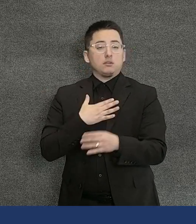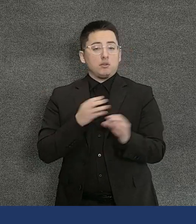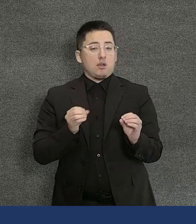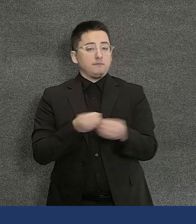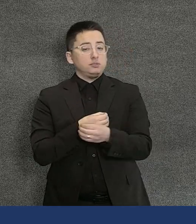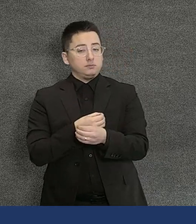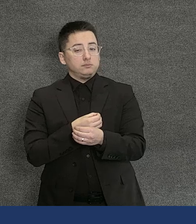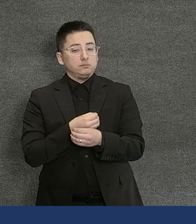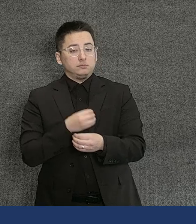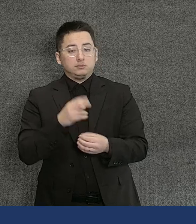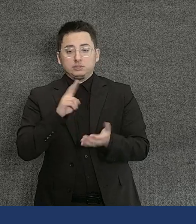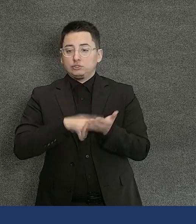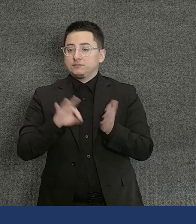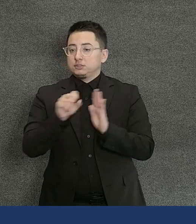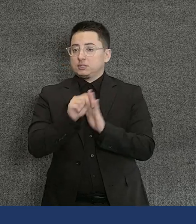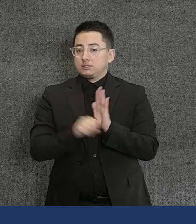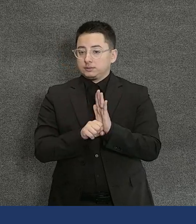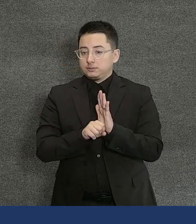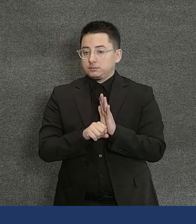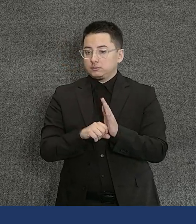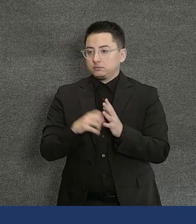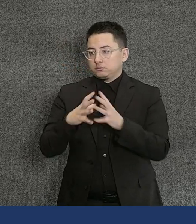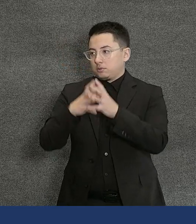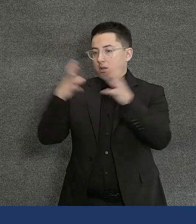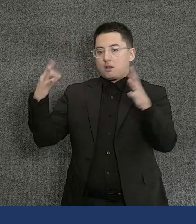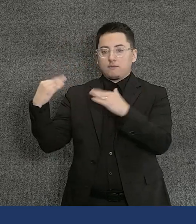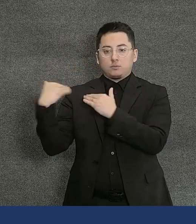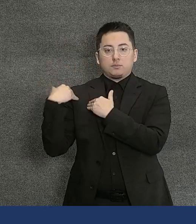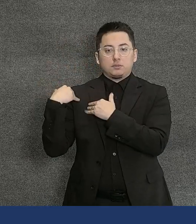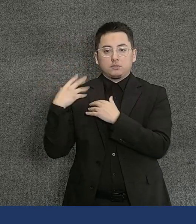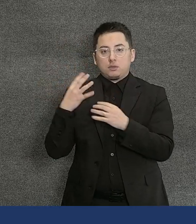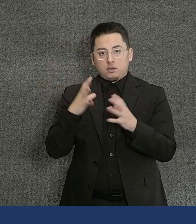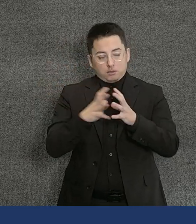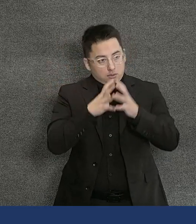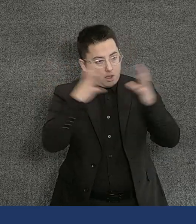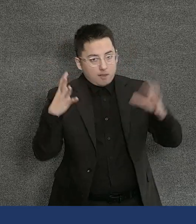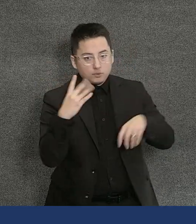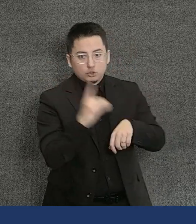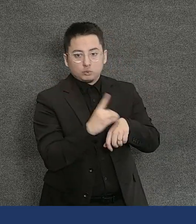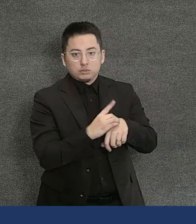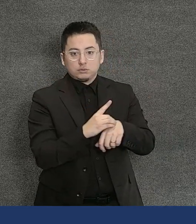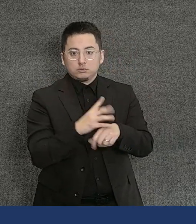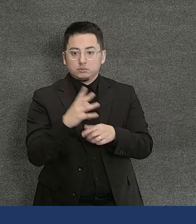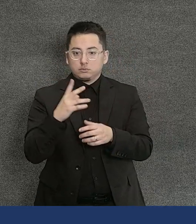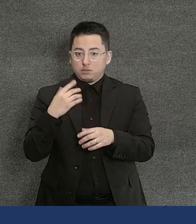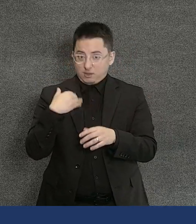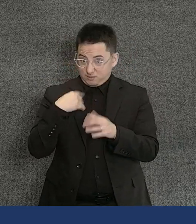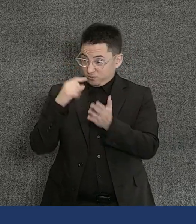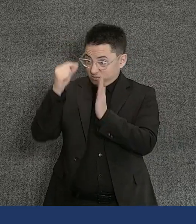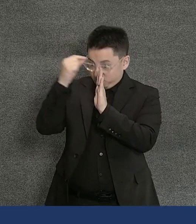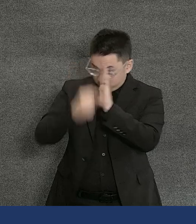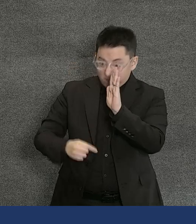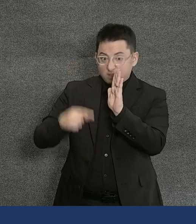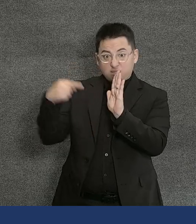We have a lot of duties. They are either in the Minnesota Constitution or they are otherwise at Minnesota State law.